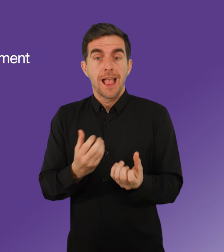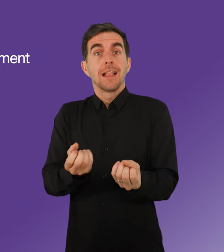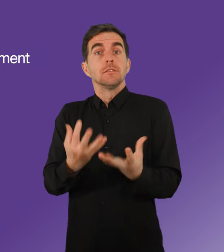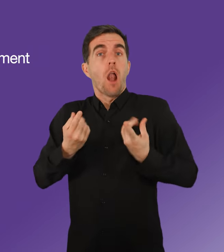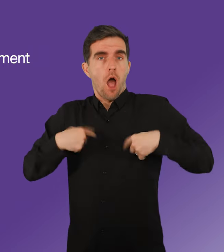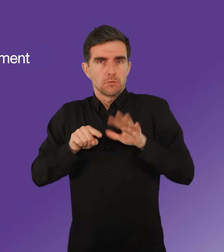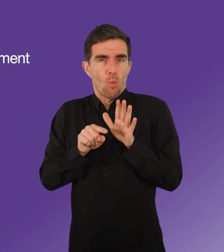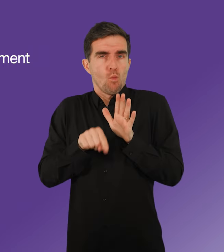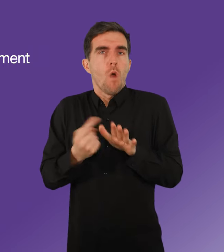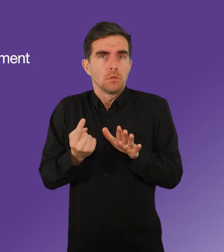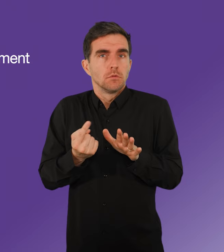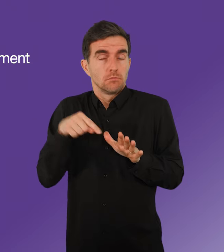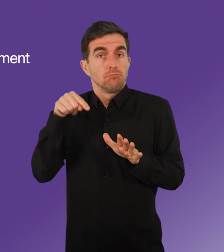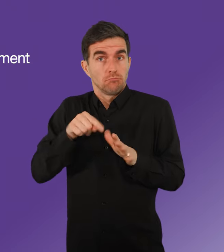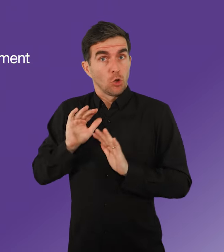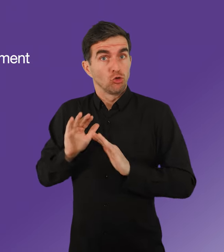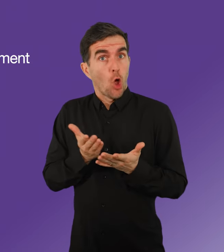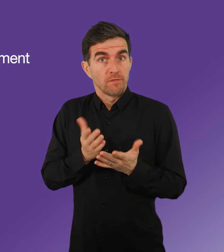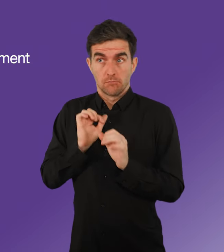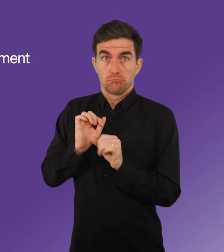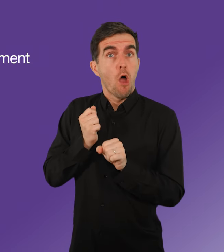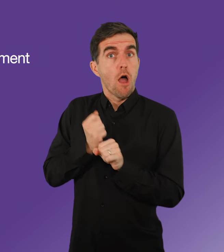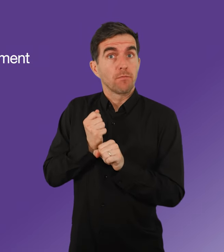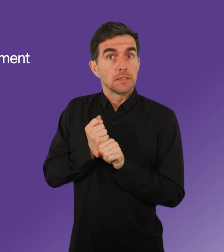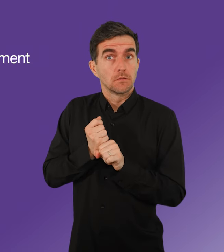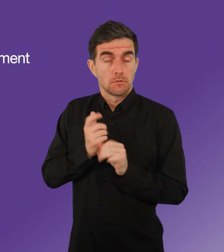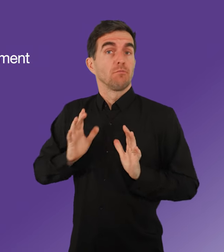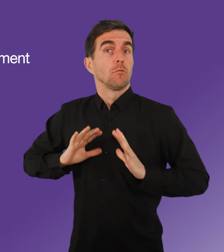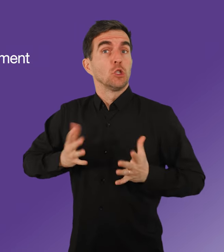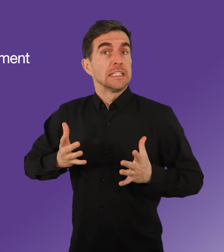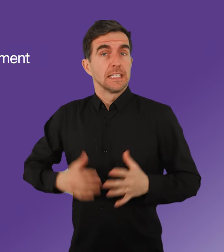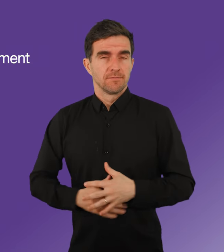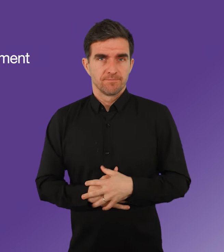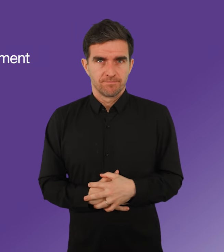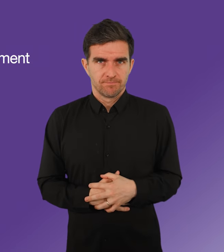Tell Us Once is a service from the government and is free to use.